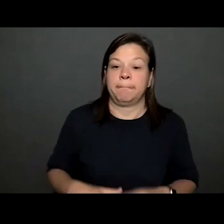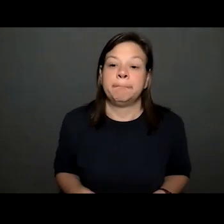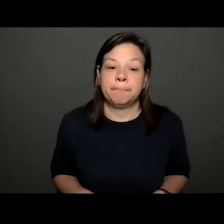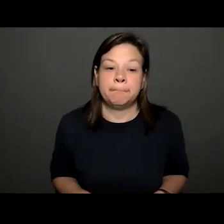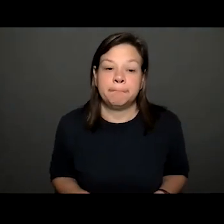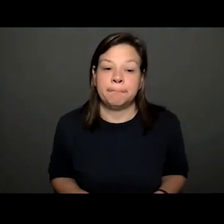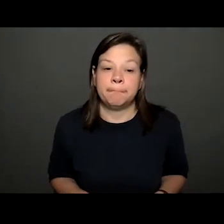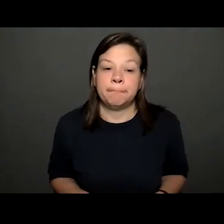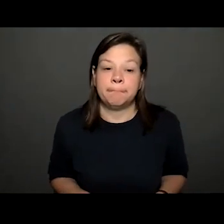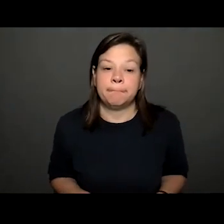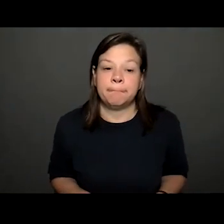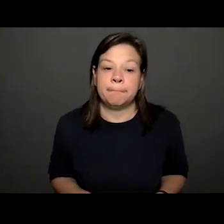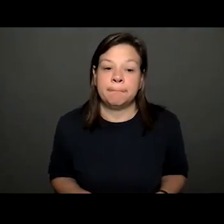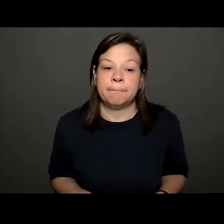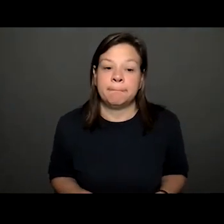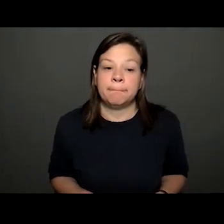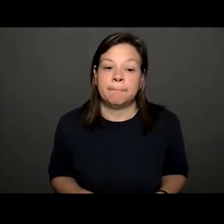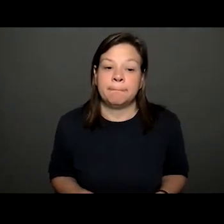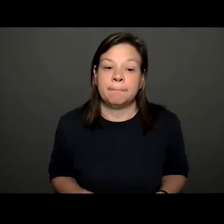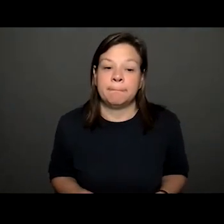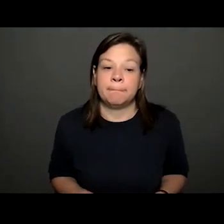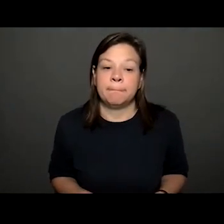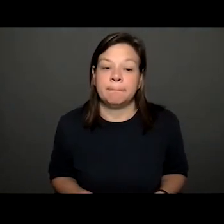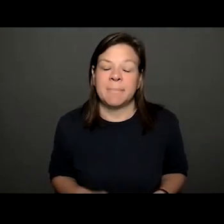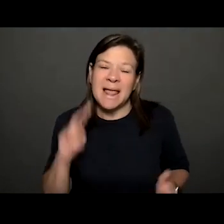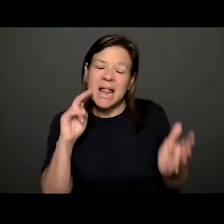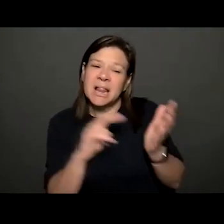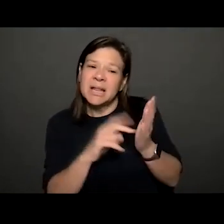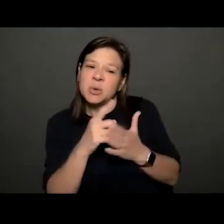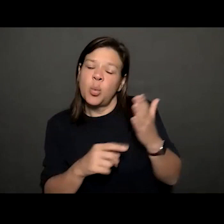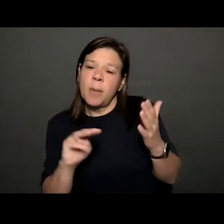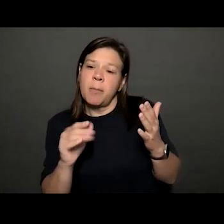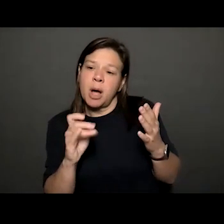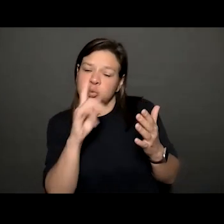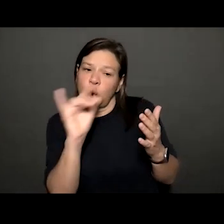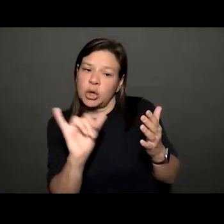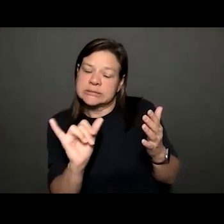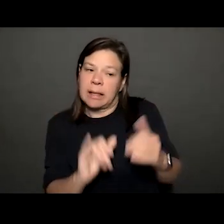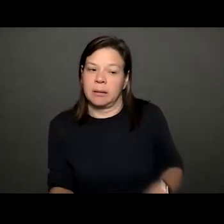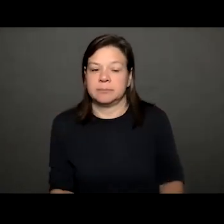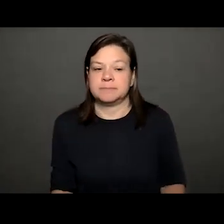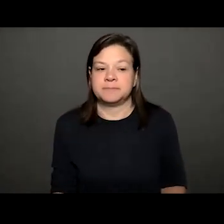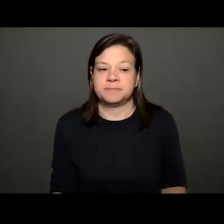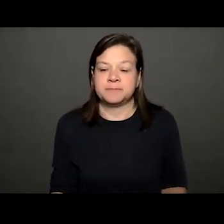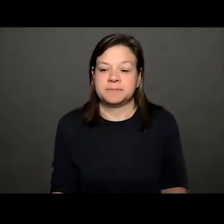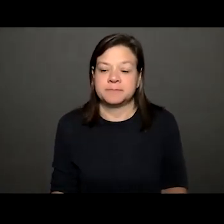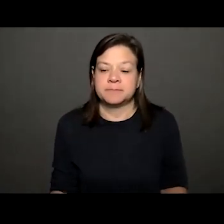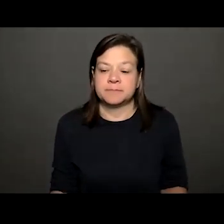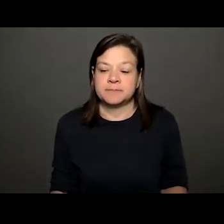SO AT THE TOP OF THE FILE WE'RE DOING UNLESS, THAT